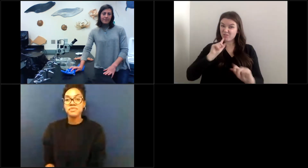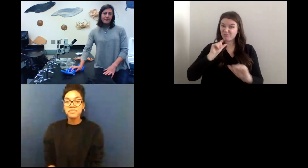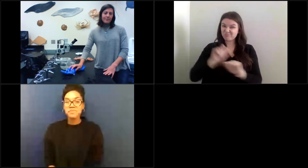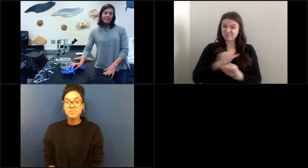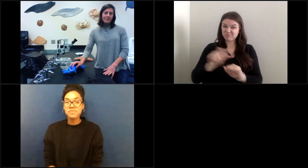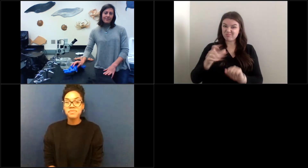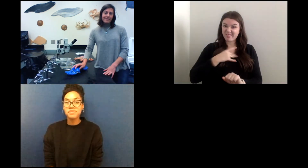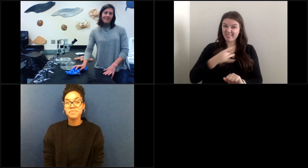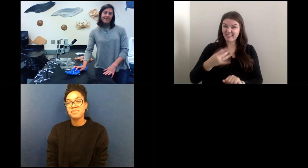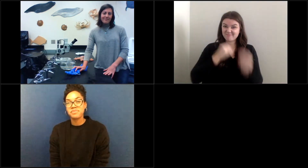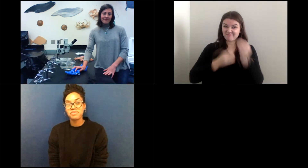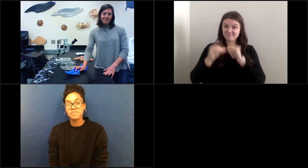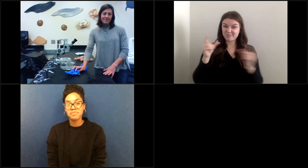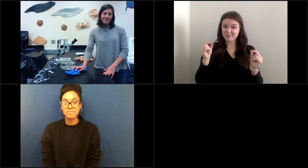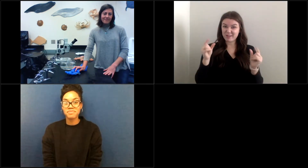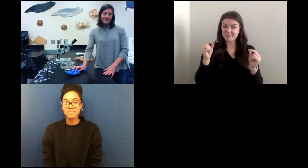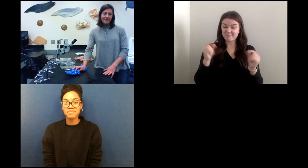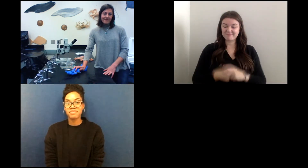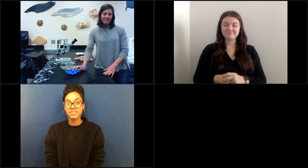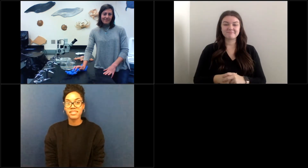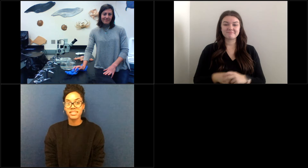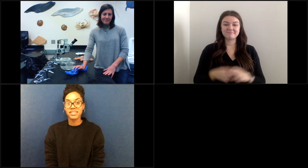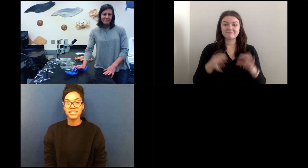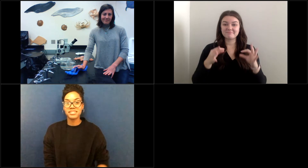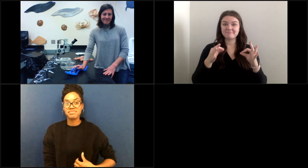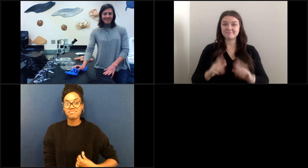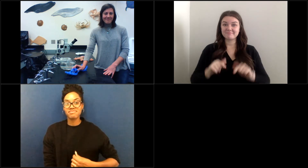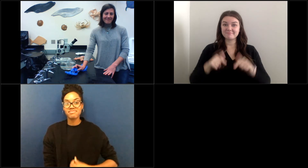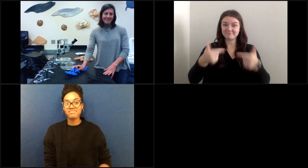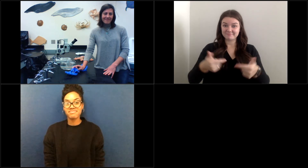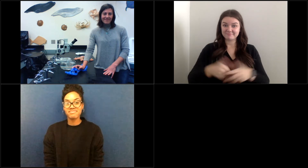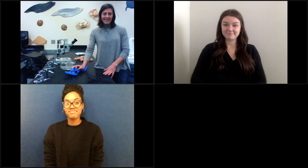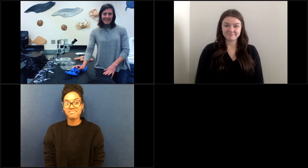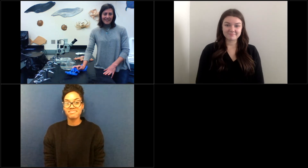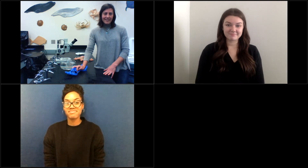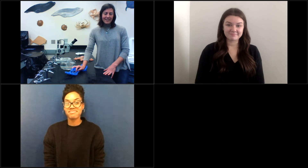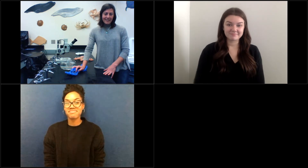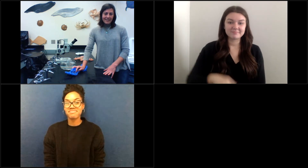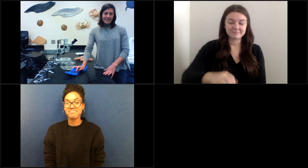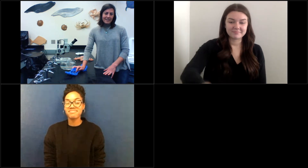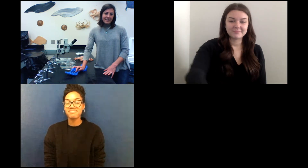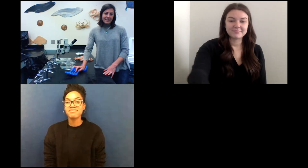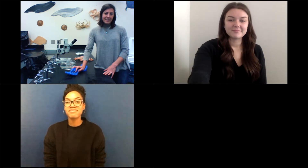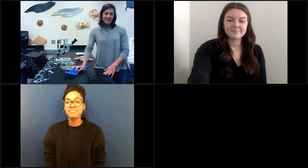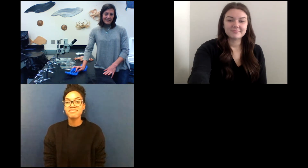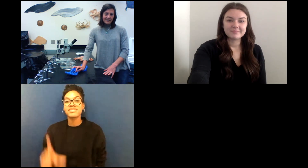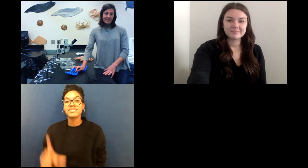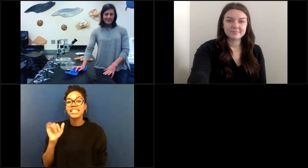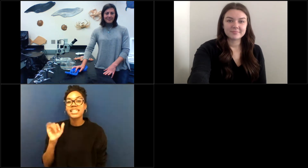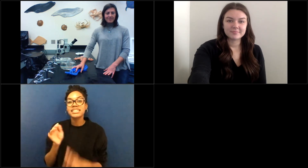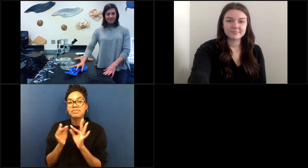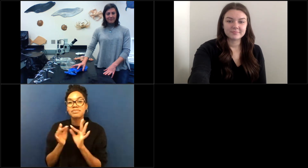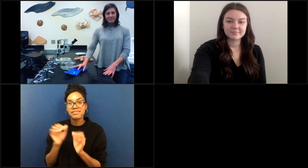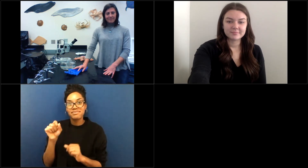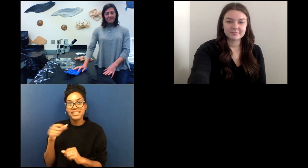[Lisa] Yes, crab is delicious, that's for sure. All right, I see that we have more questions, but I know that we have more stuff to cover